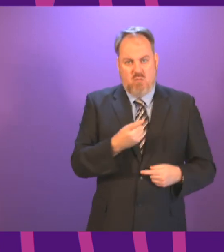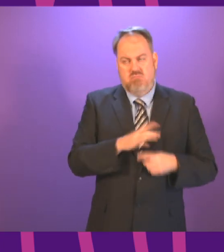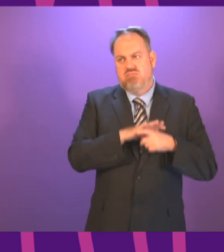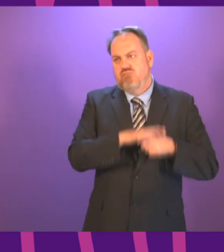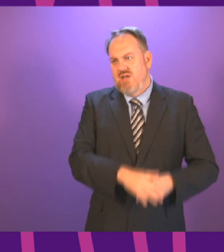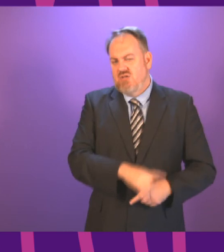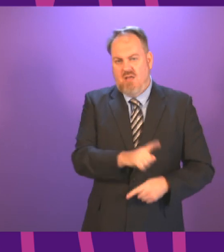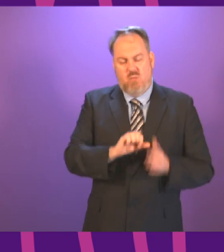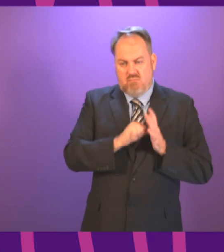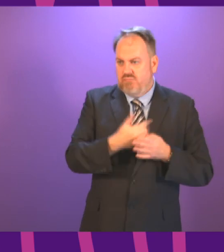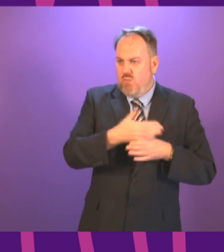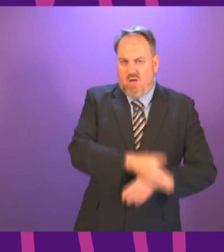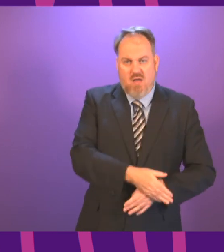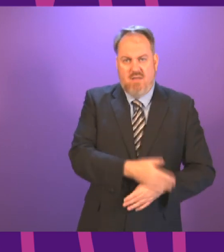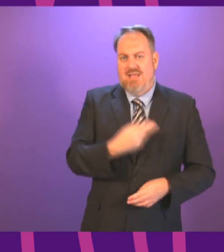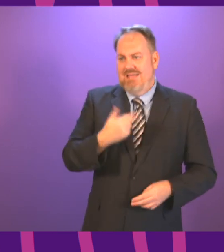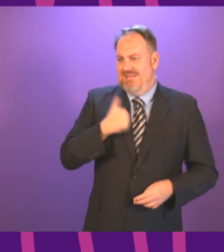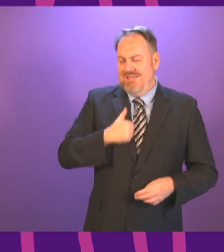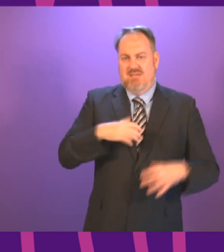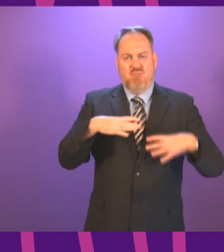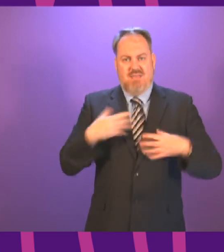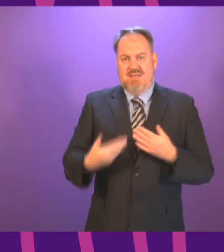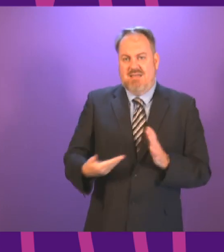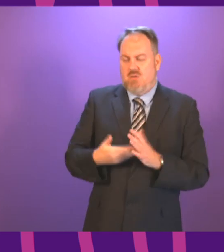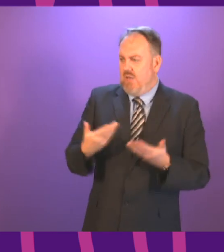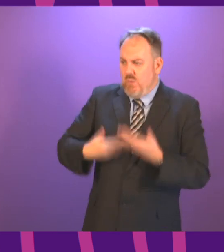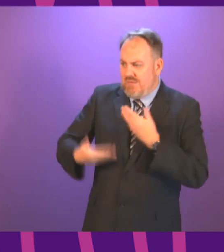Will the First Minister give details of where recruitment will come from?